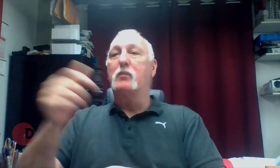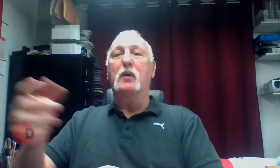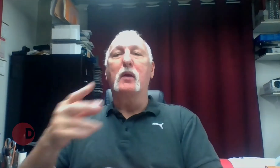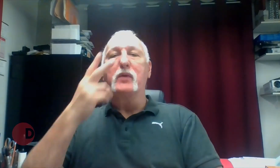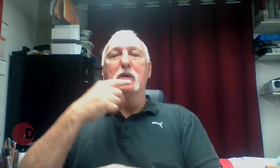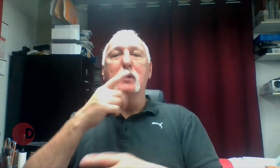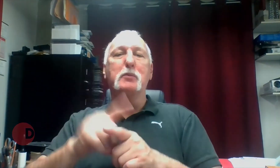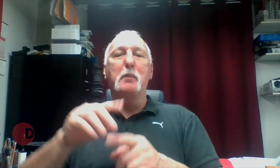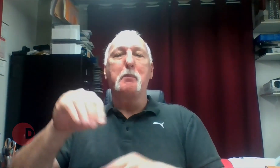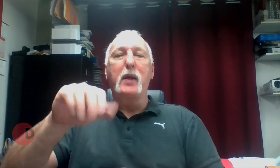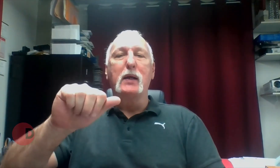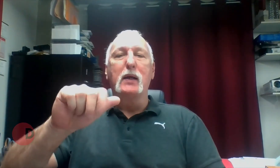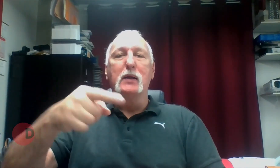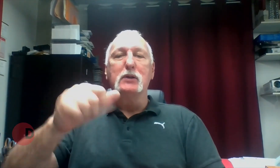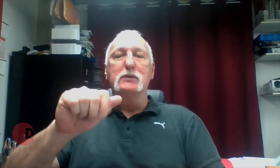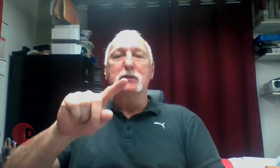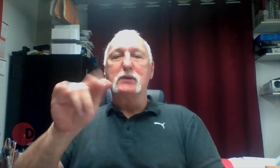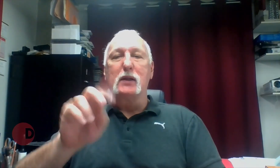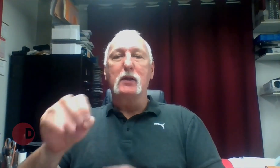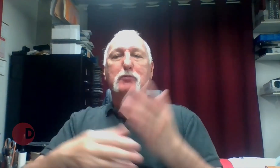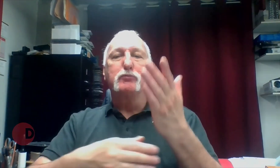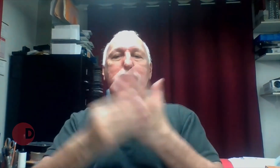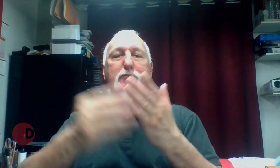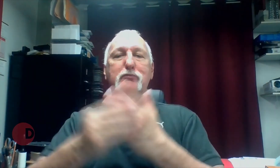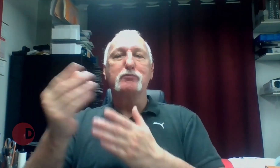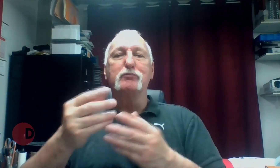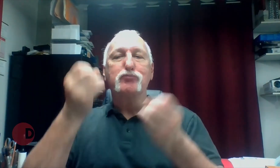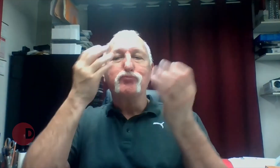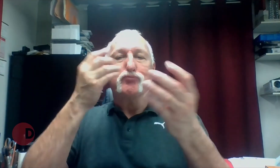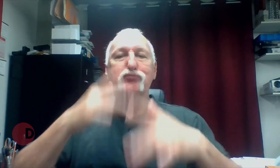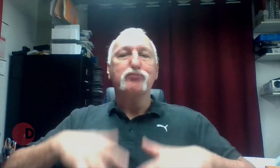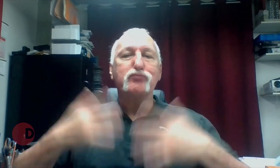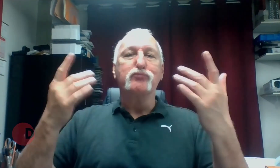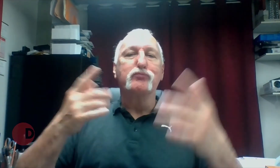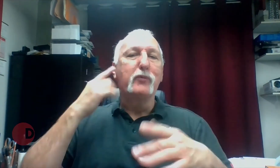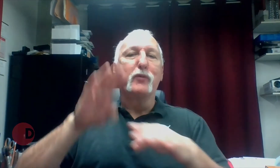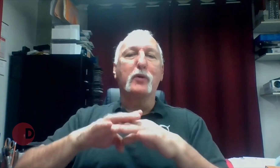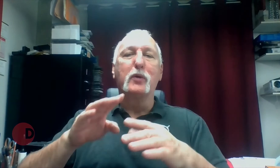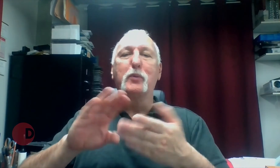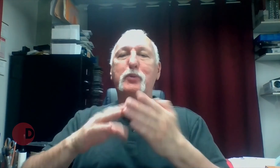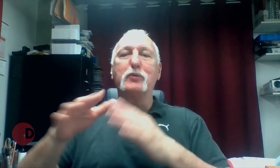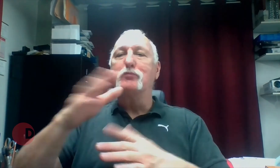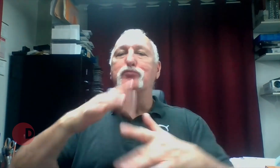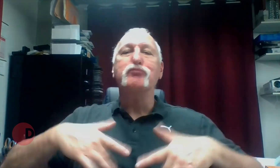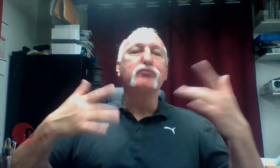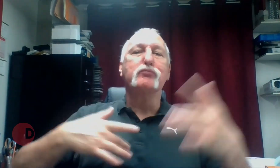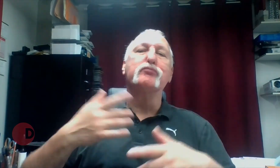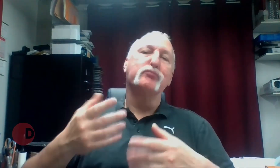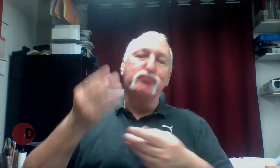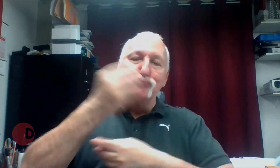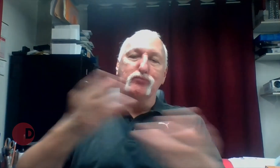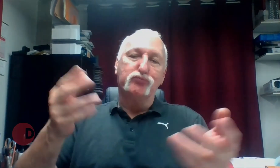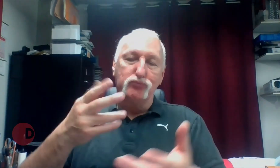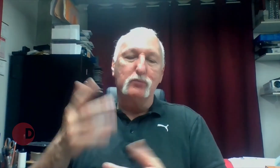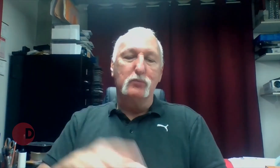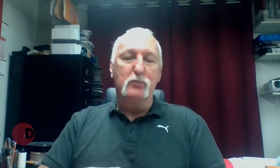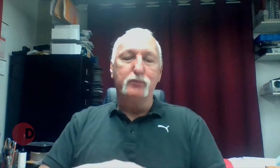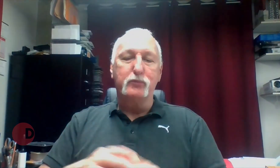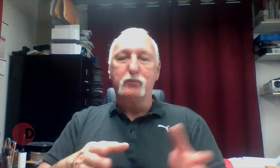developments in the Deaf community, events and information.